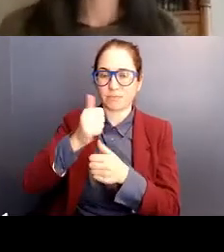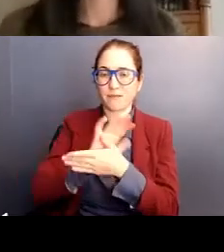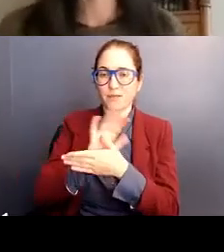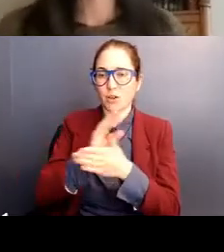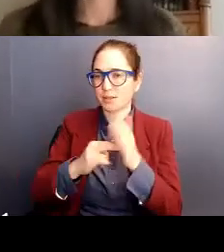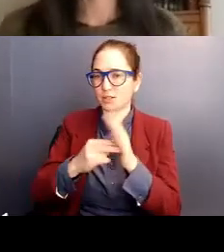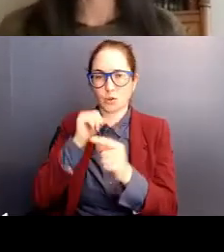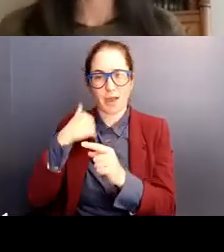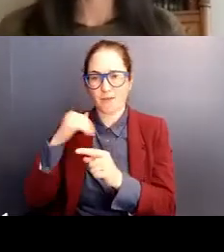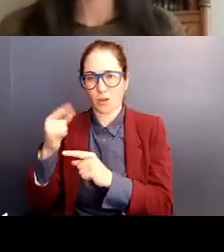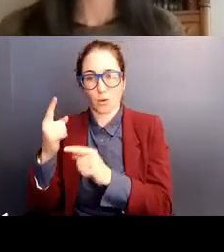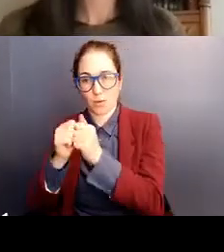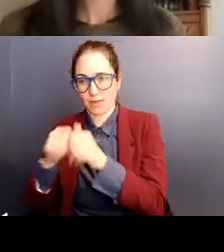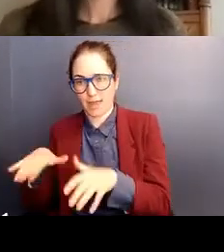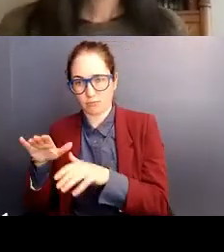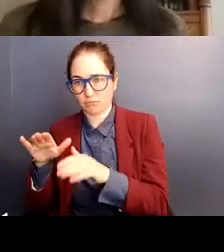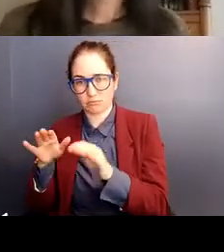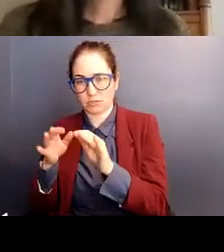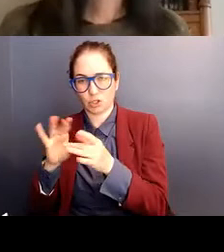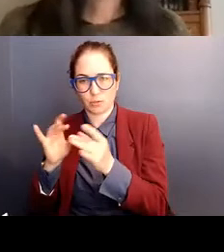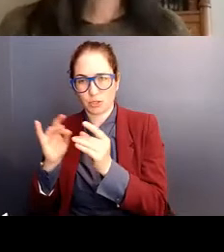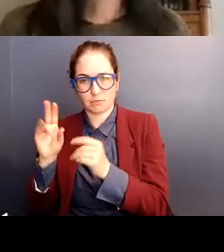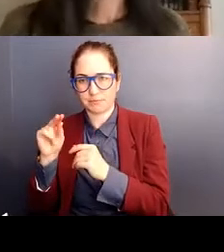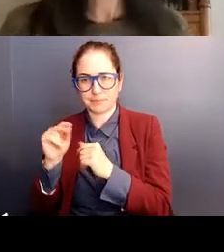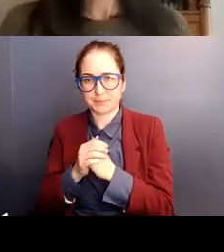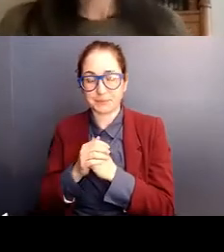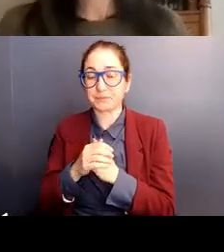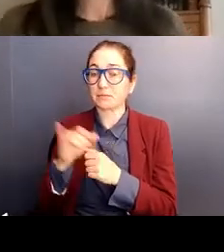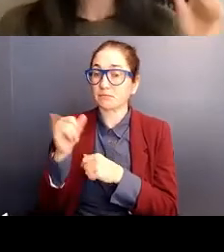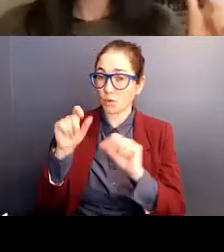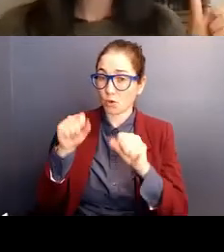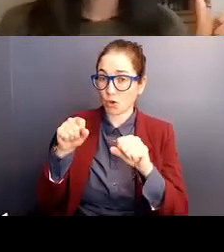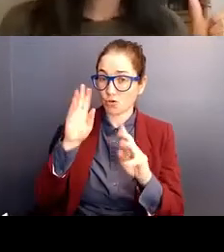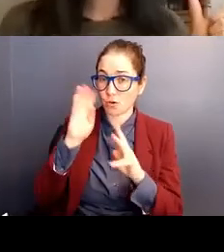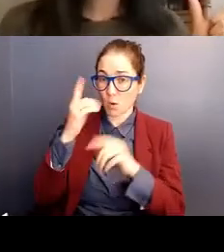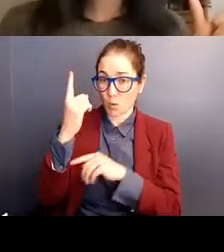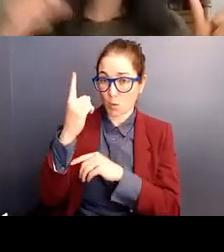doesn't have audio description. You also could create one video with audio